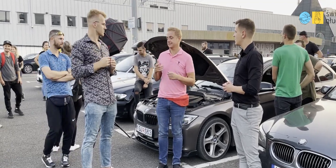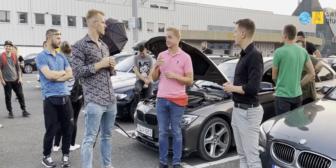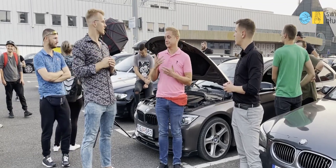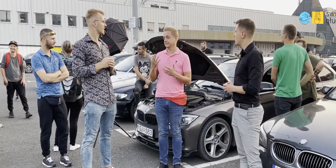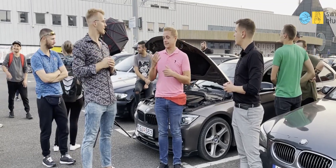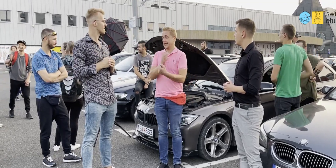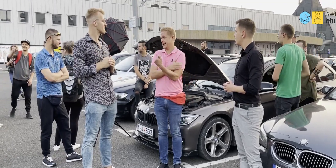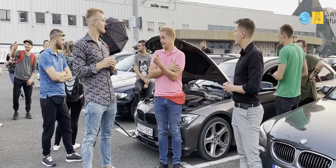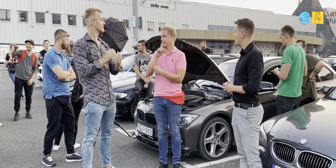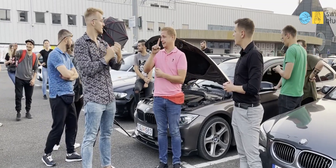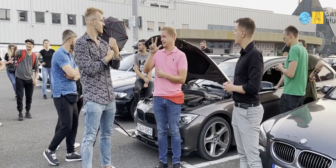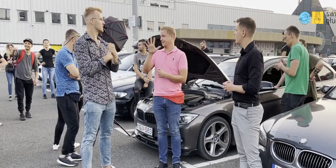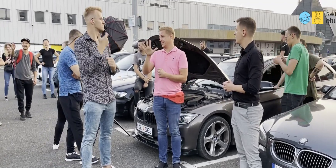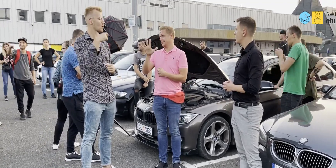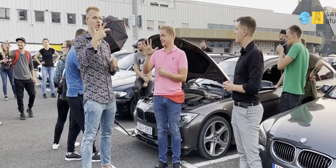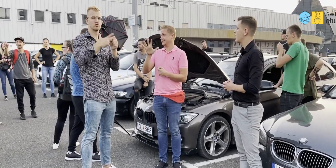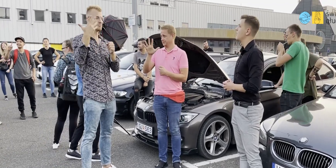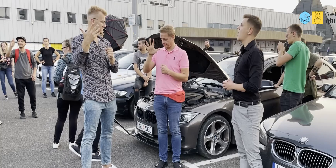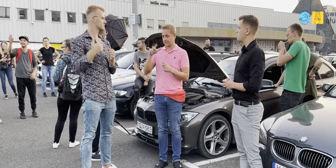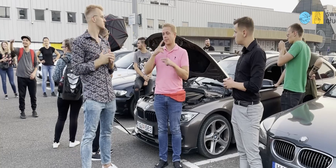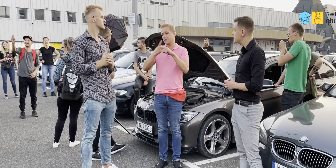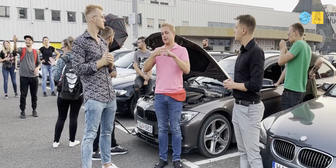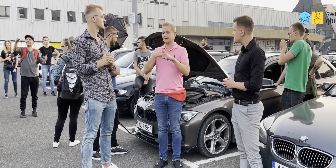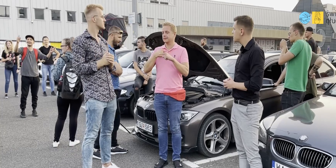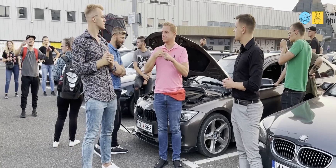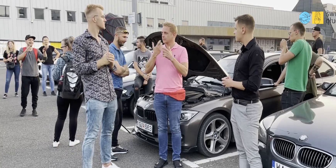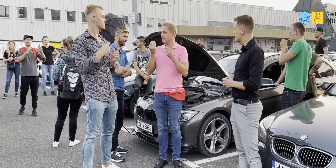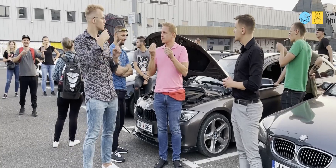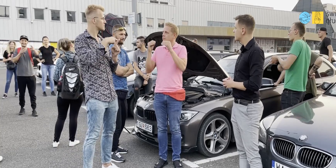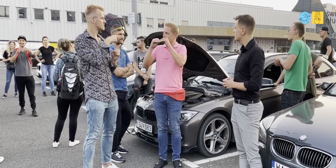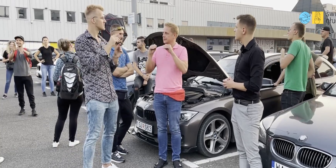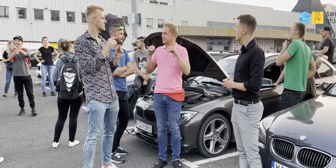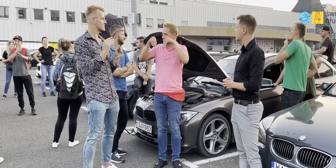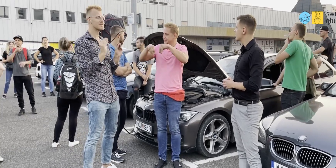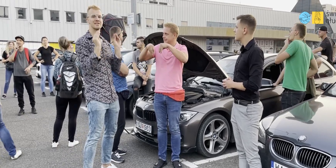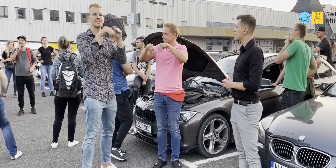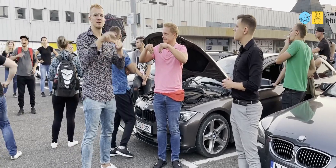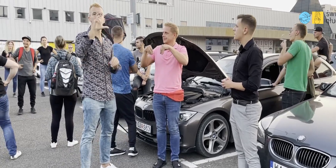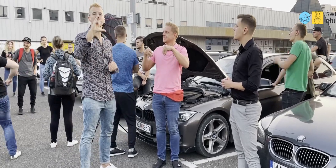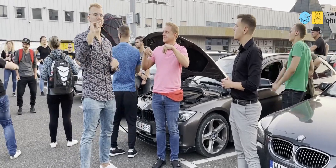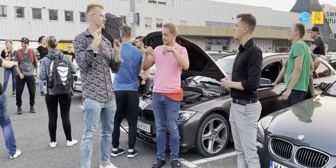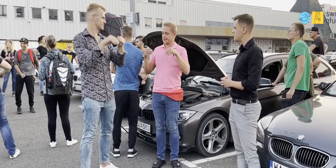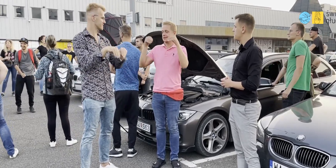cm3, power is 135 horses, however, it was chipped